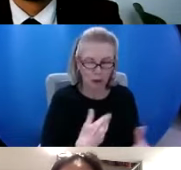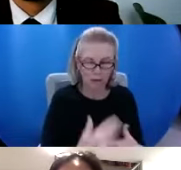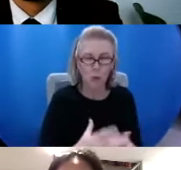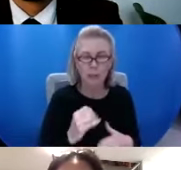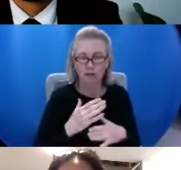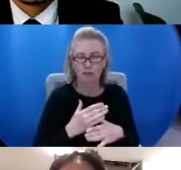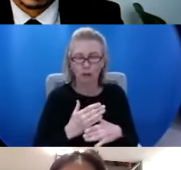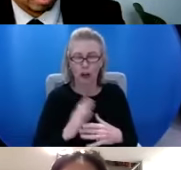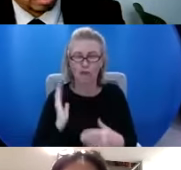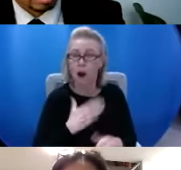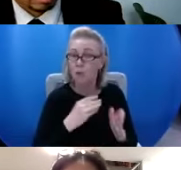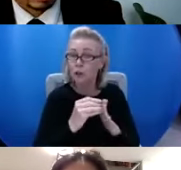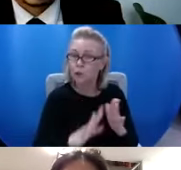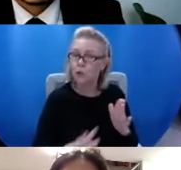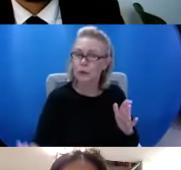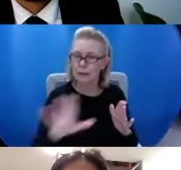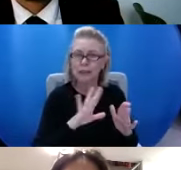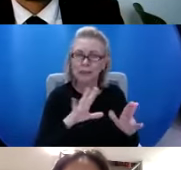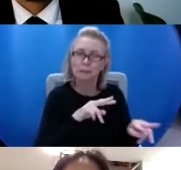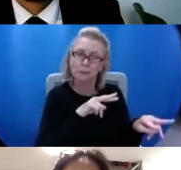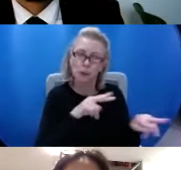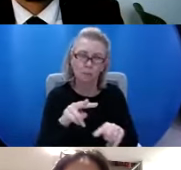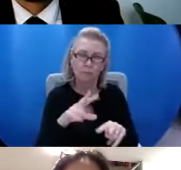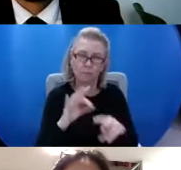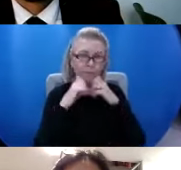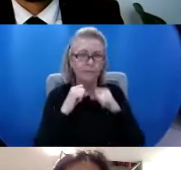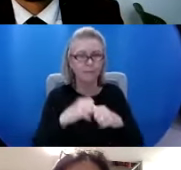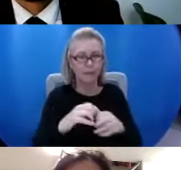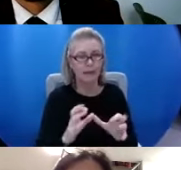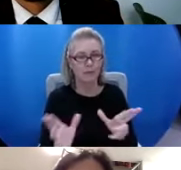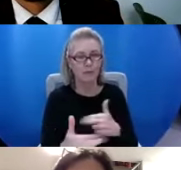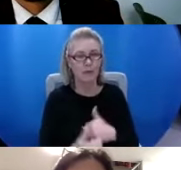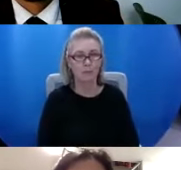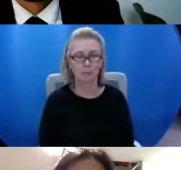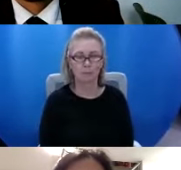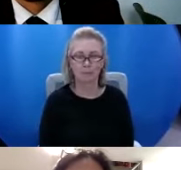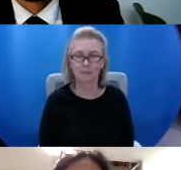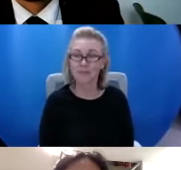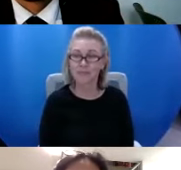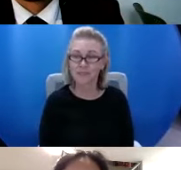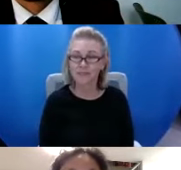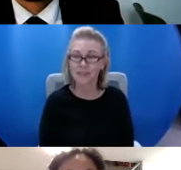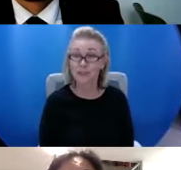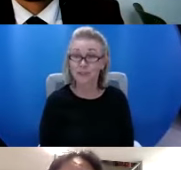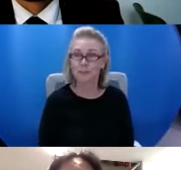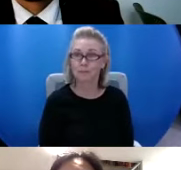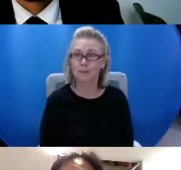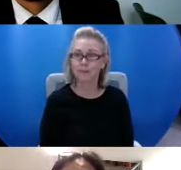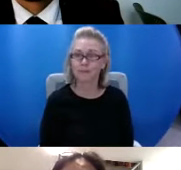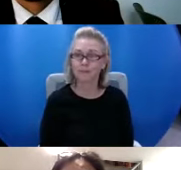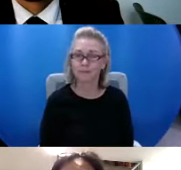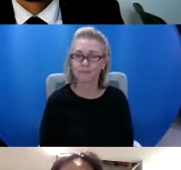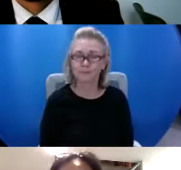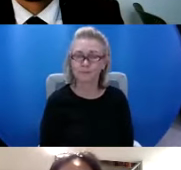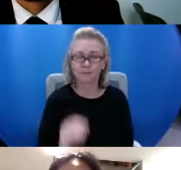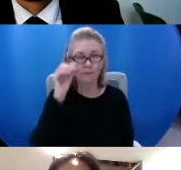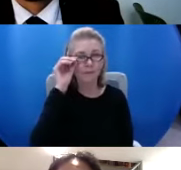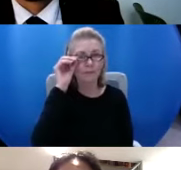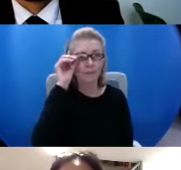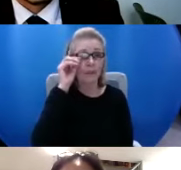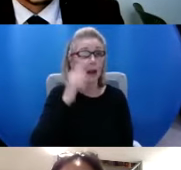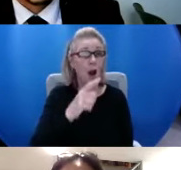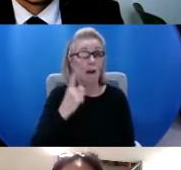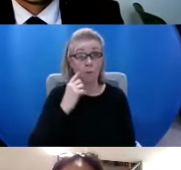students' perceptions of care in the classroom. So for what—this is what care means for my ENL 323